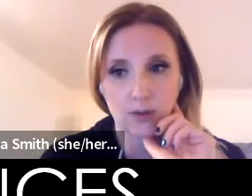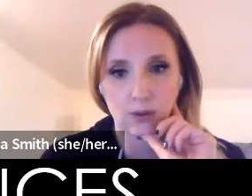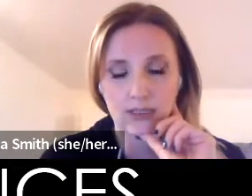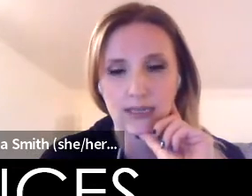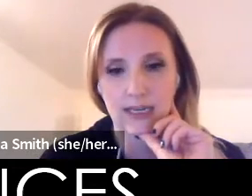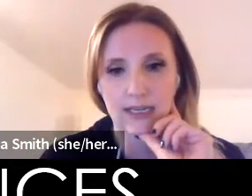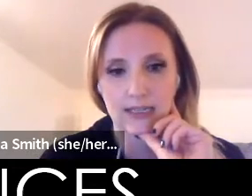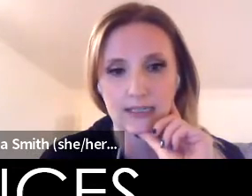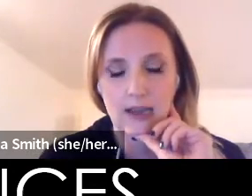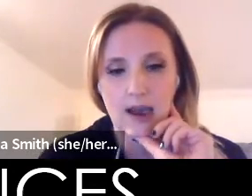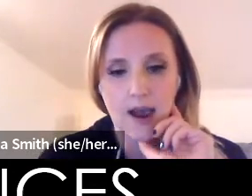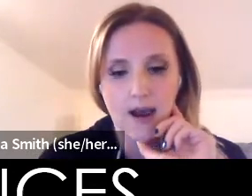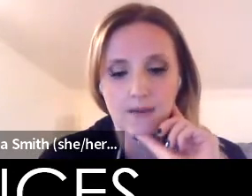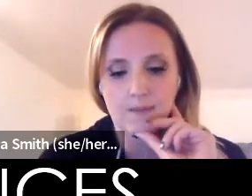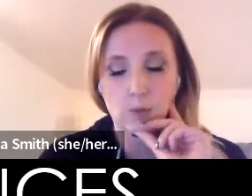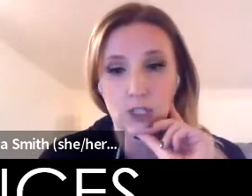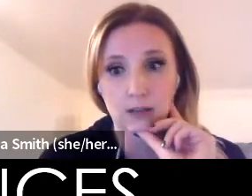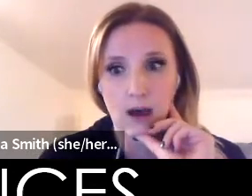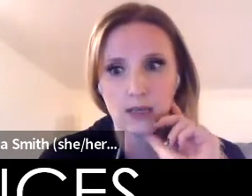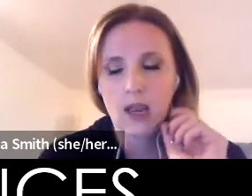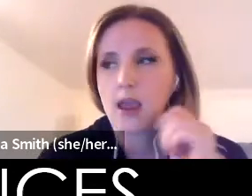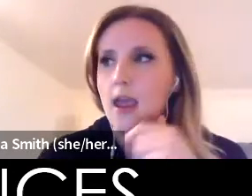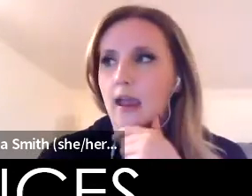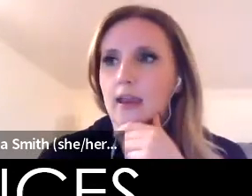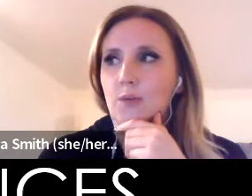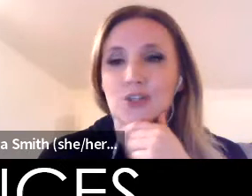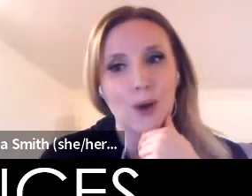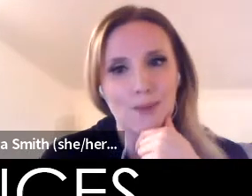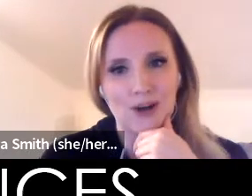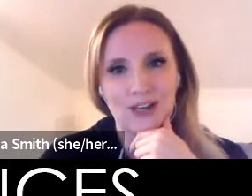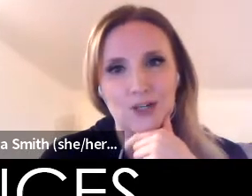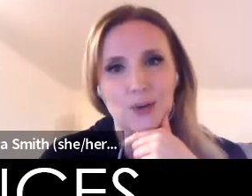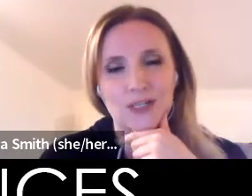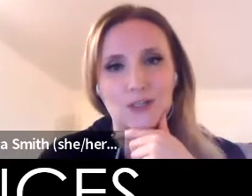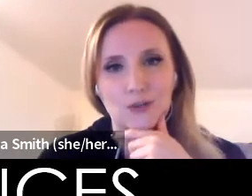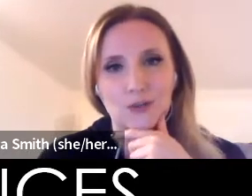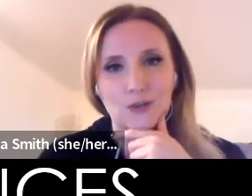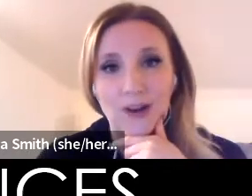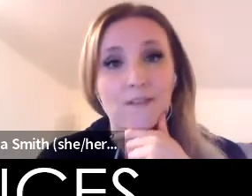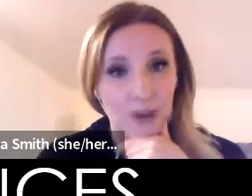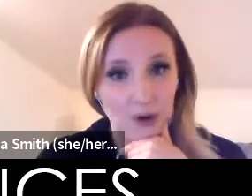over the course of that 10 days. Which is a lot and which is why marketing your show is so very, very,